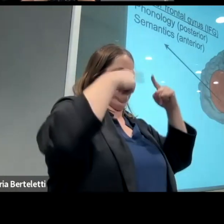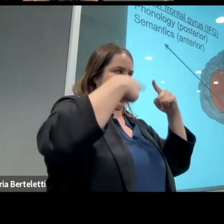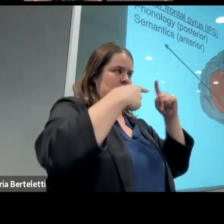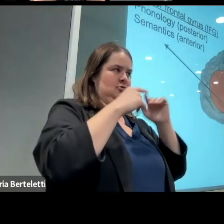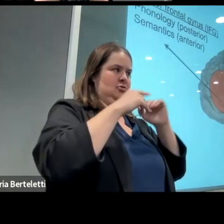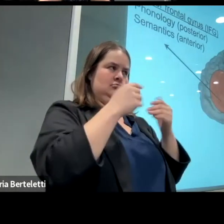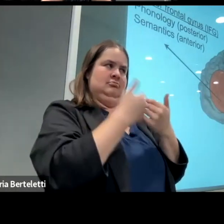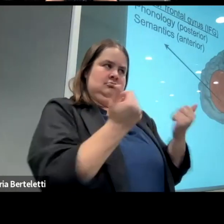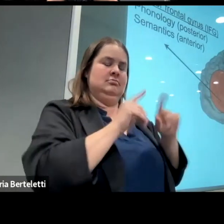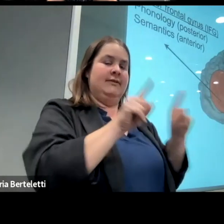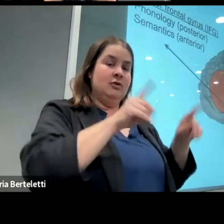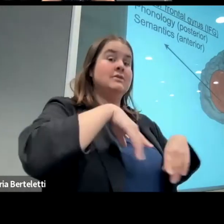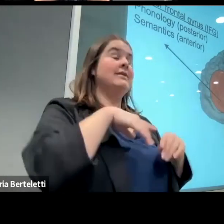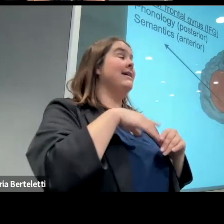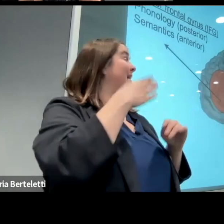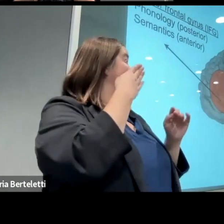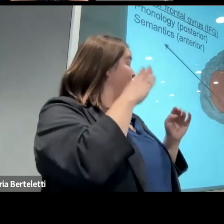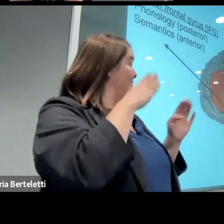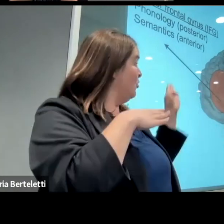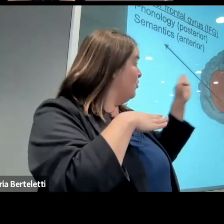I'm actually not talking about that region too much in this talk.